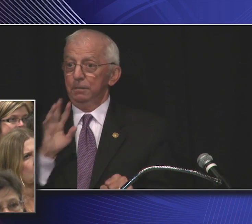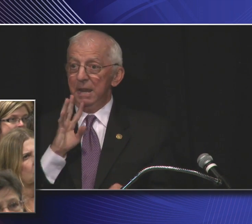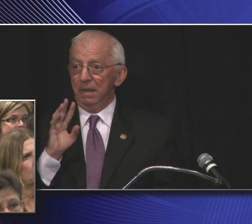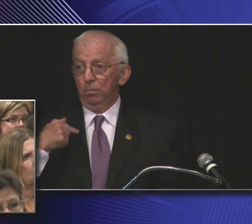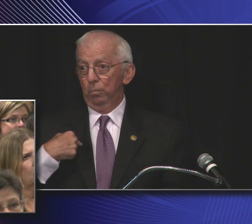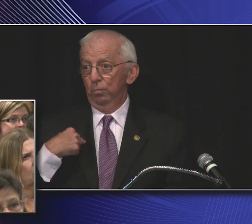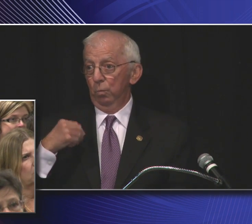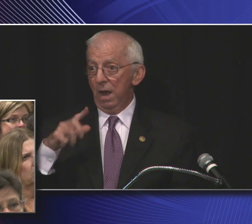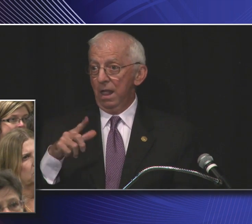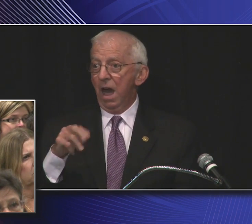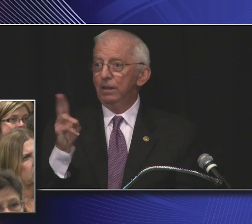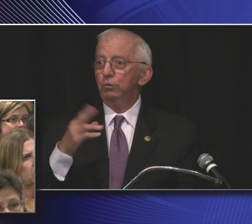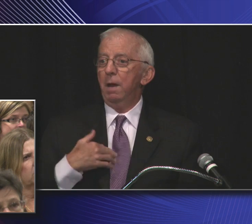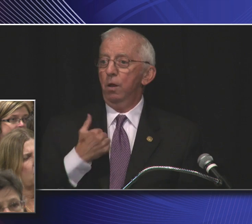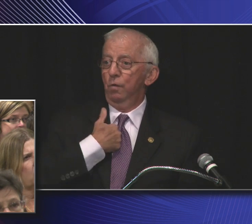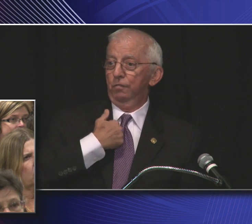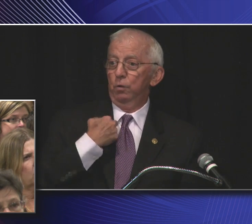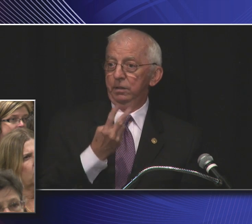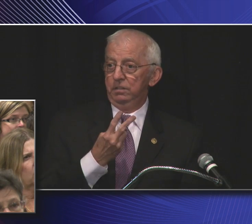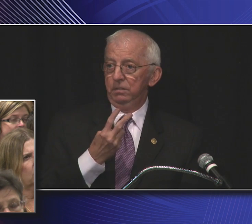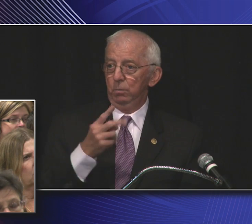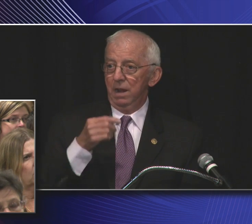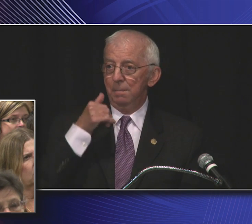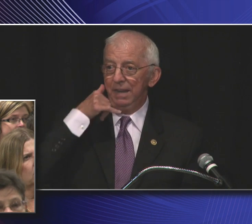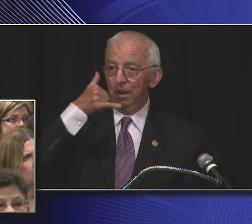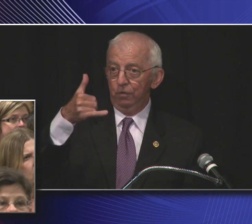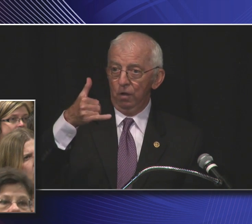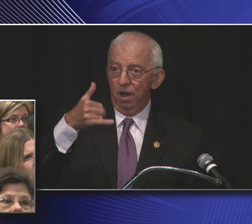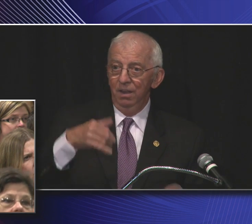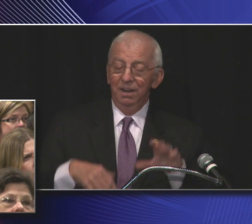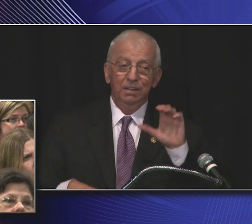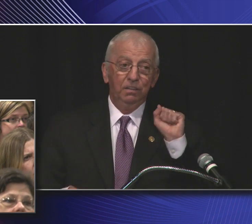speak well I use my own voice when I make a telephone call.